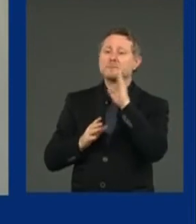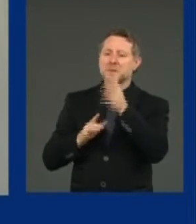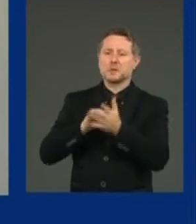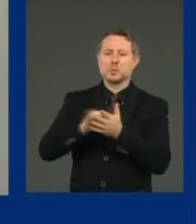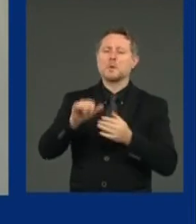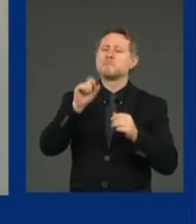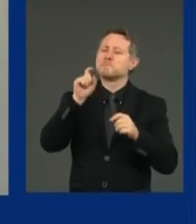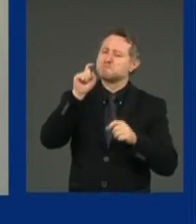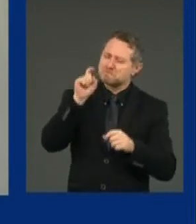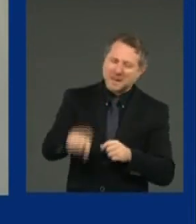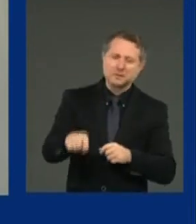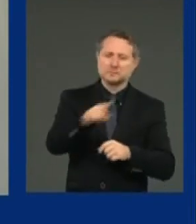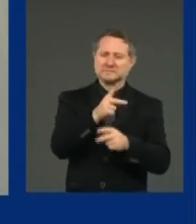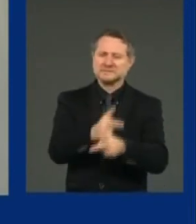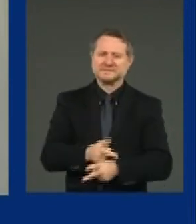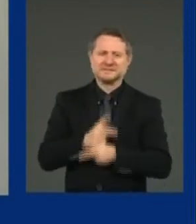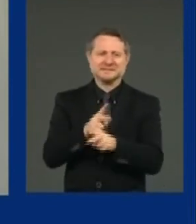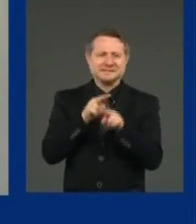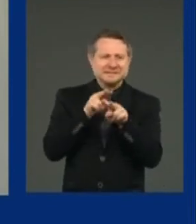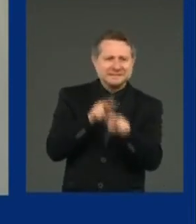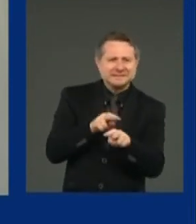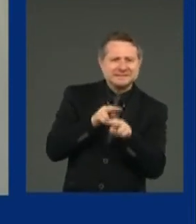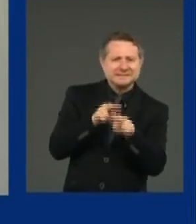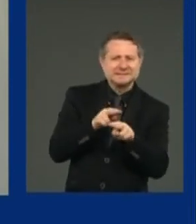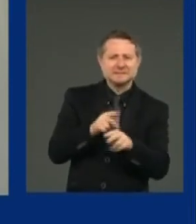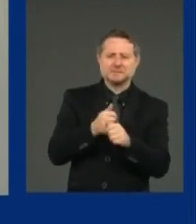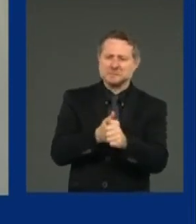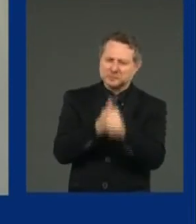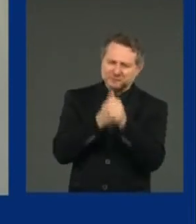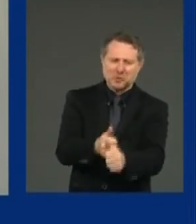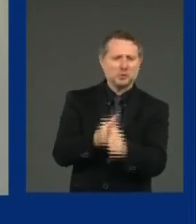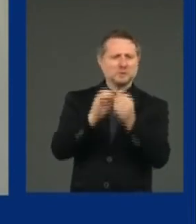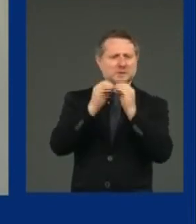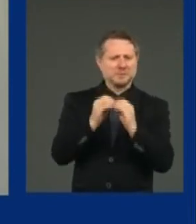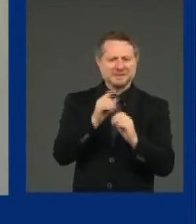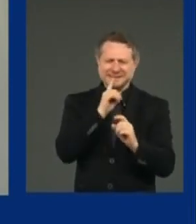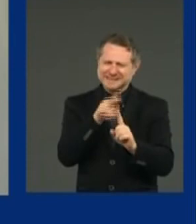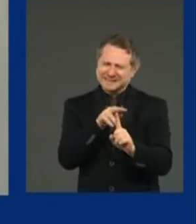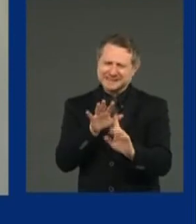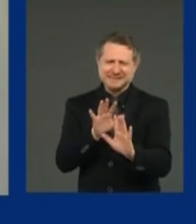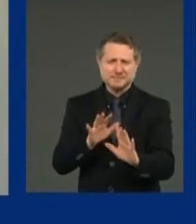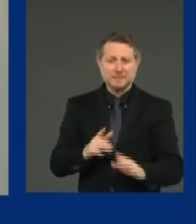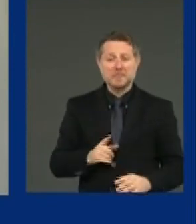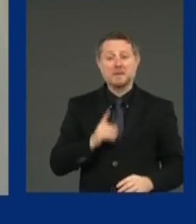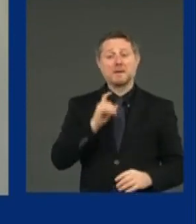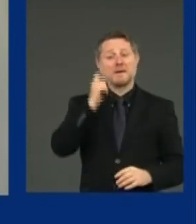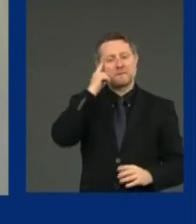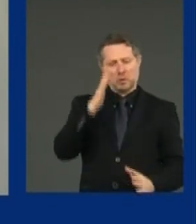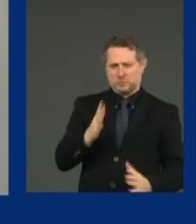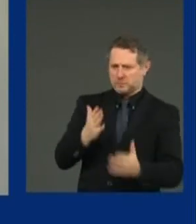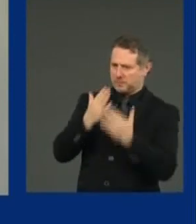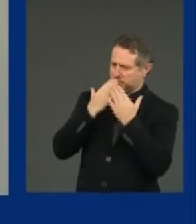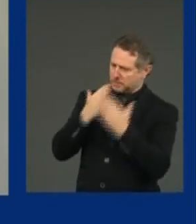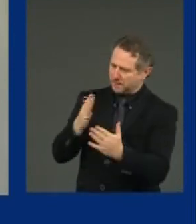WILL SEE CASES RISE ONCE AGAIN. AND FOR NEW YORK, THEY MUST CONTINUE TO BE VIGILANT AND FOLLOW THE DATA.